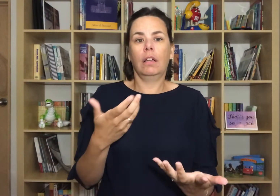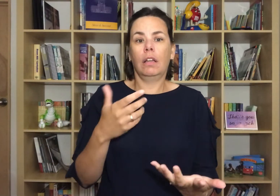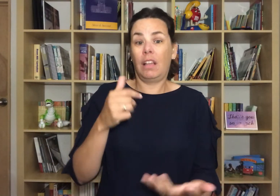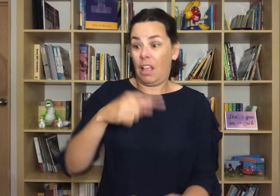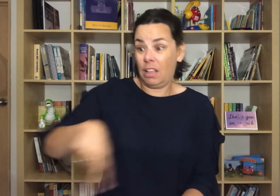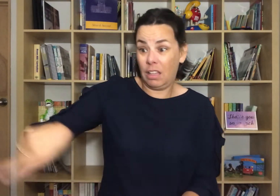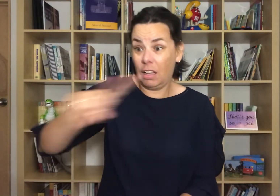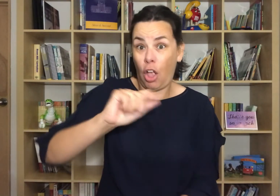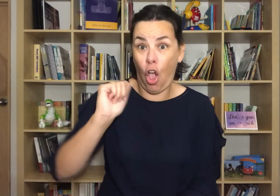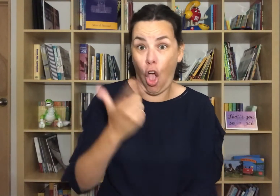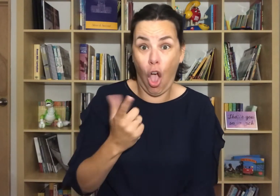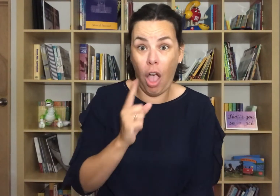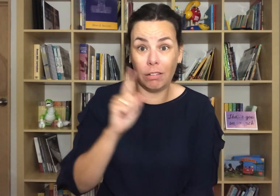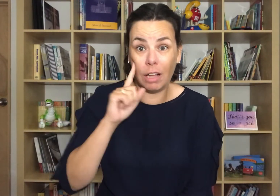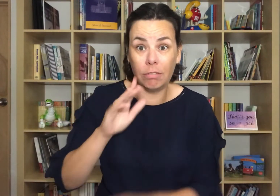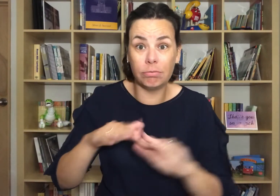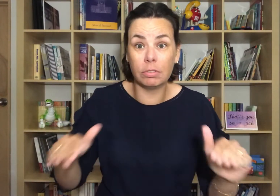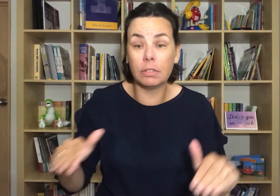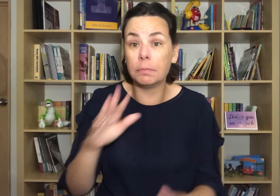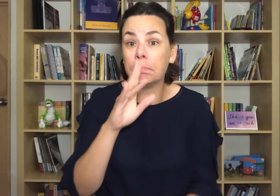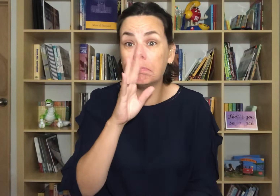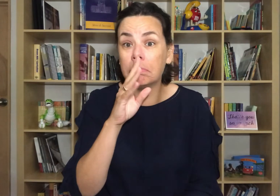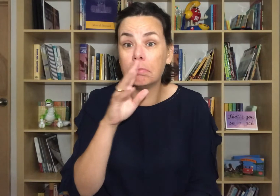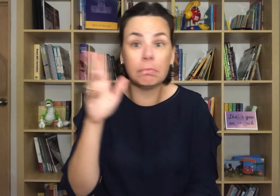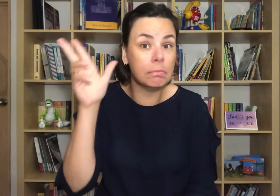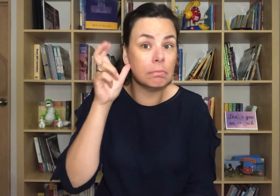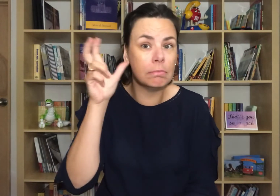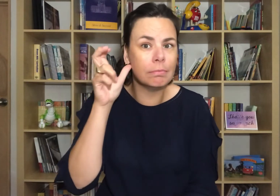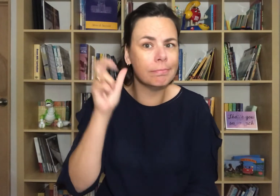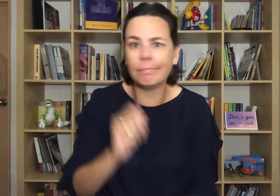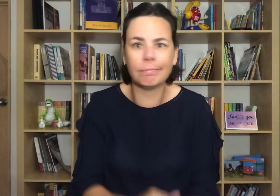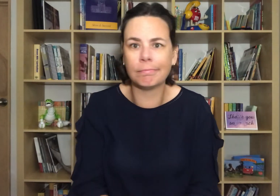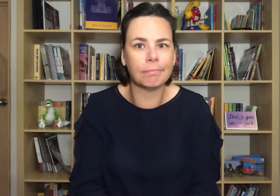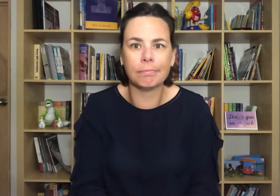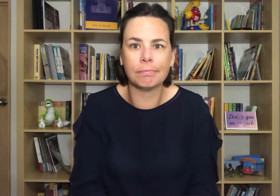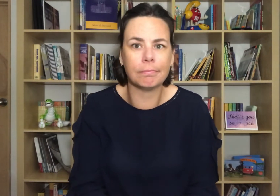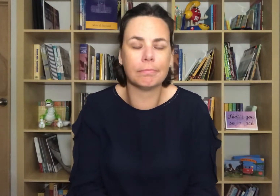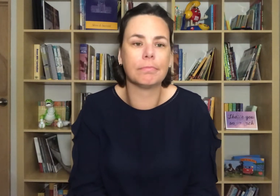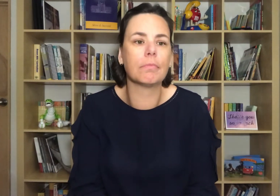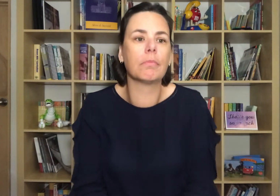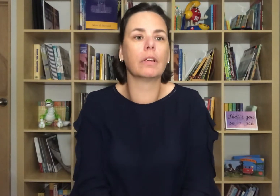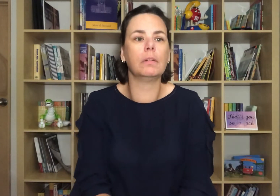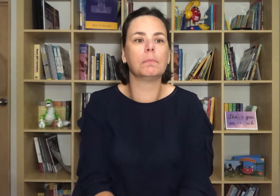Not every Deaf child can listen or speak.